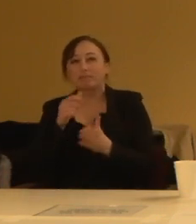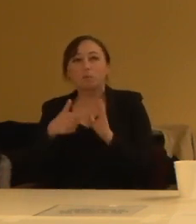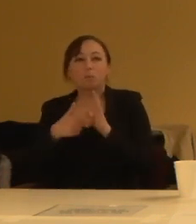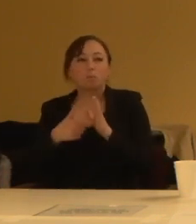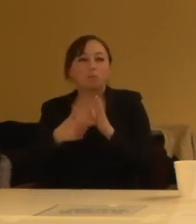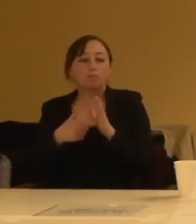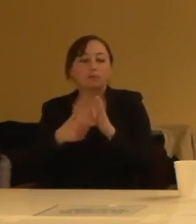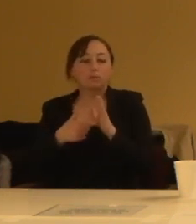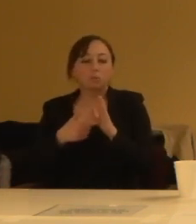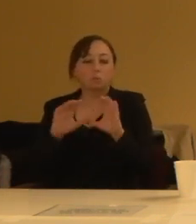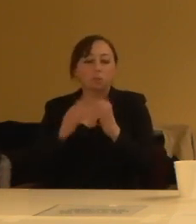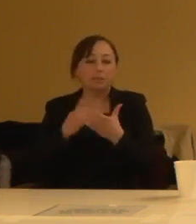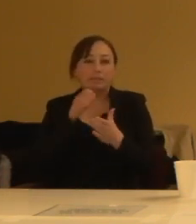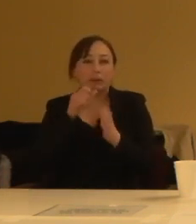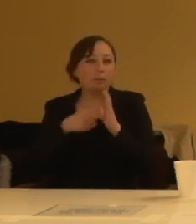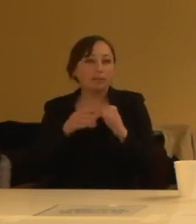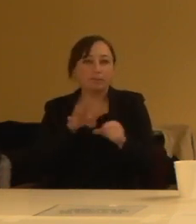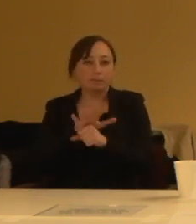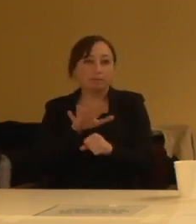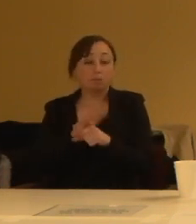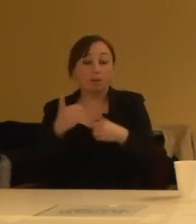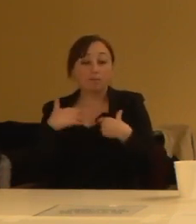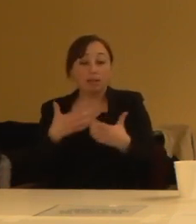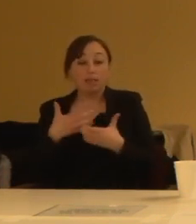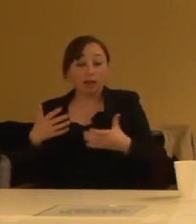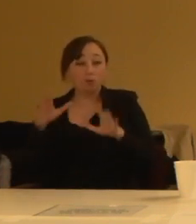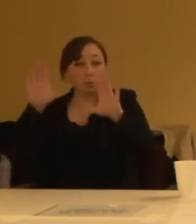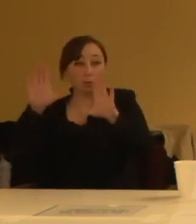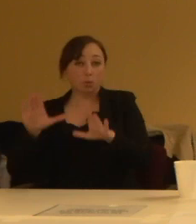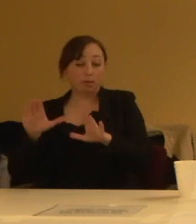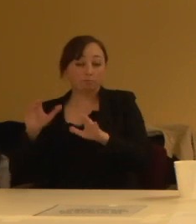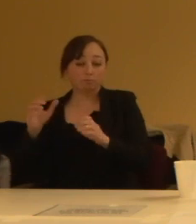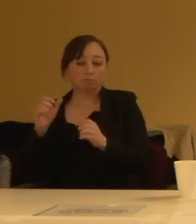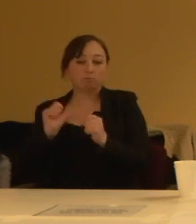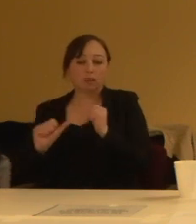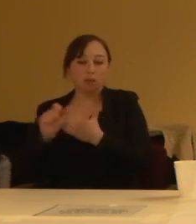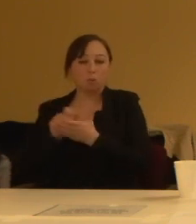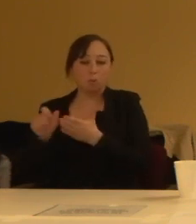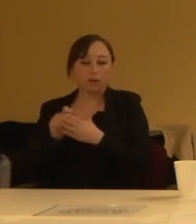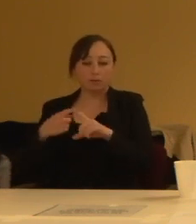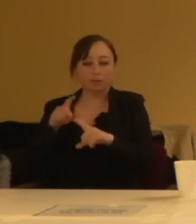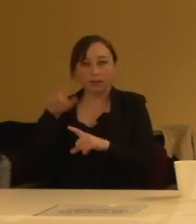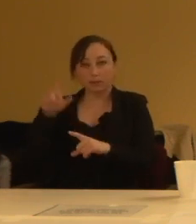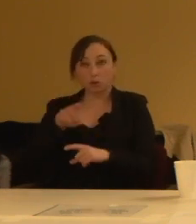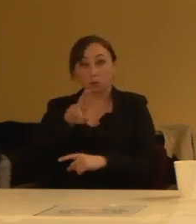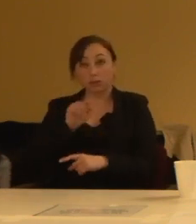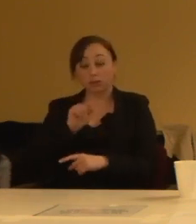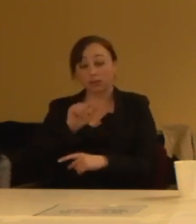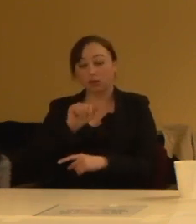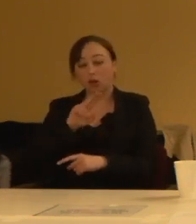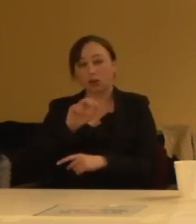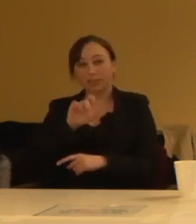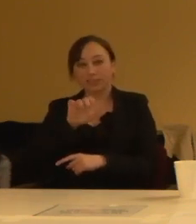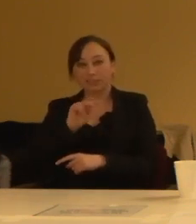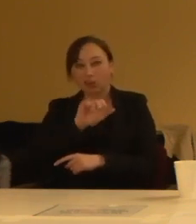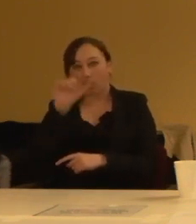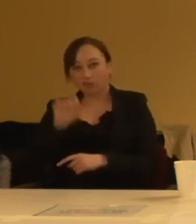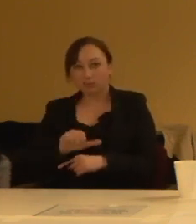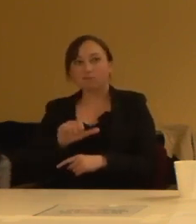playwriting world at large. Although there are a lot of great playwrights from Texas, and UT Austin has a really good program, and a lot of good writers come out of there.